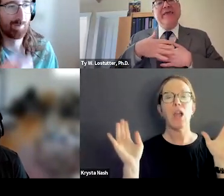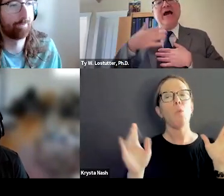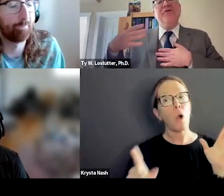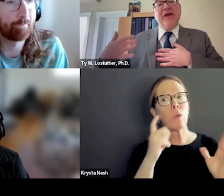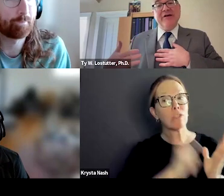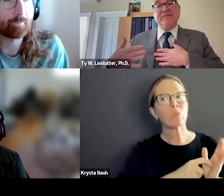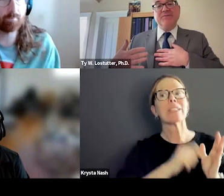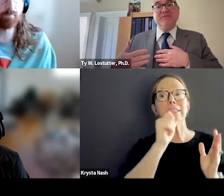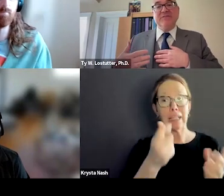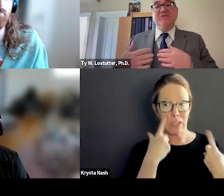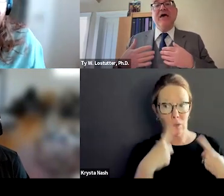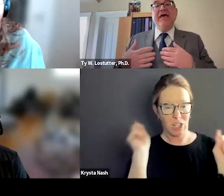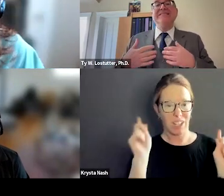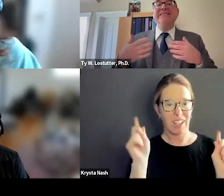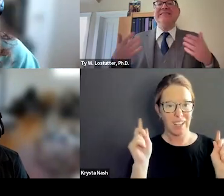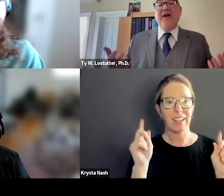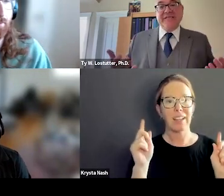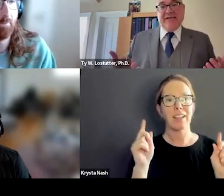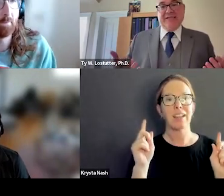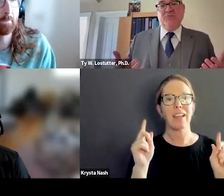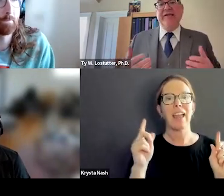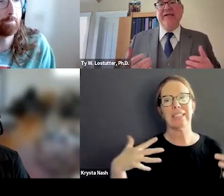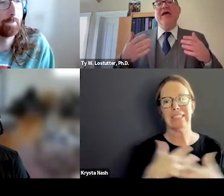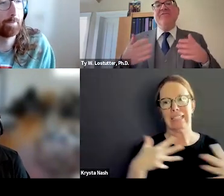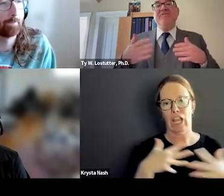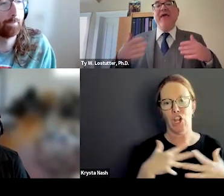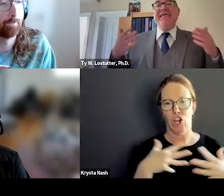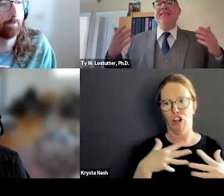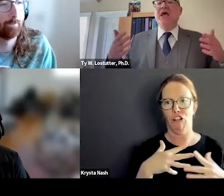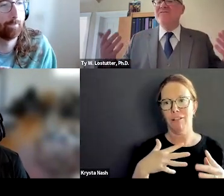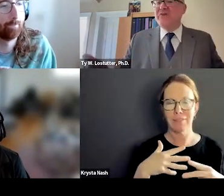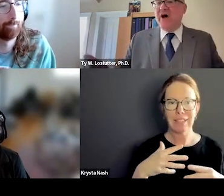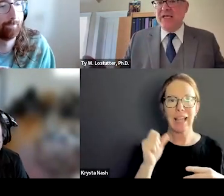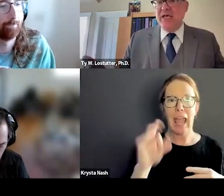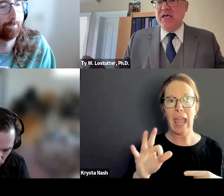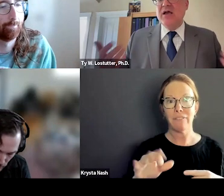And the other areas of substance use is the scare tactics, right? If you make it not fun.